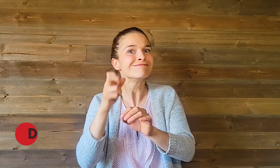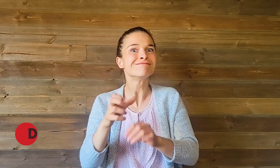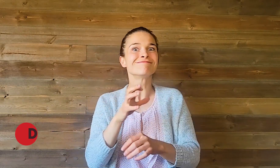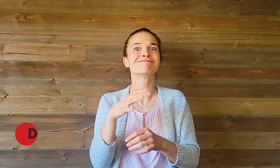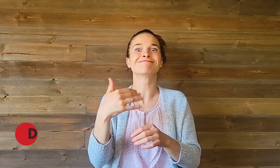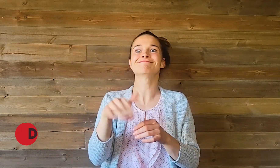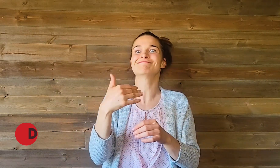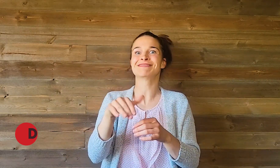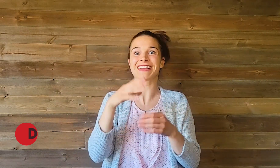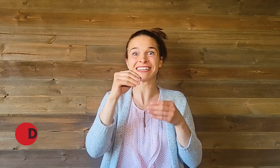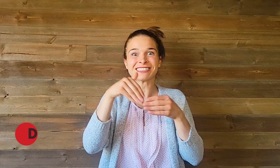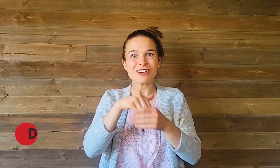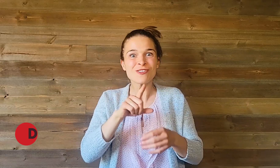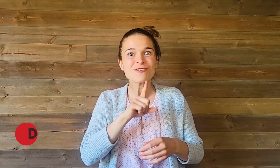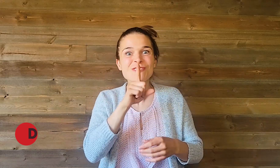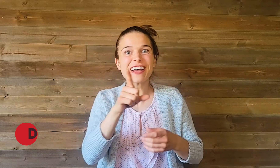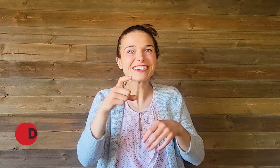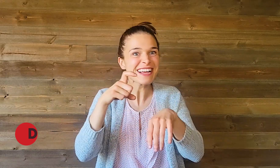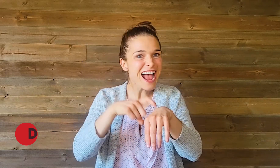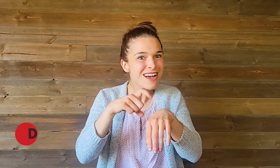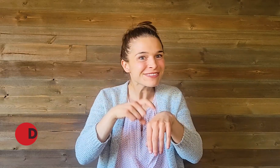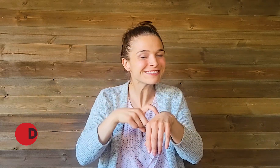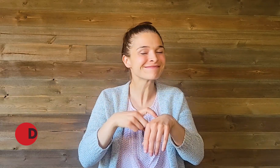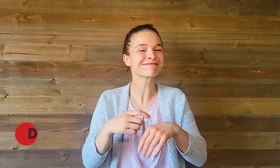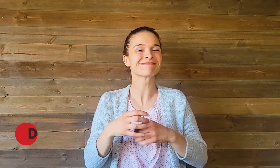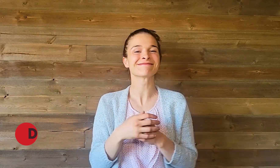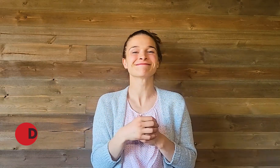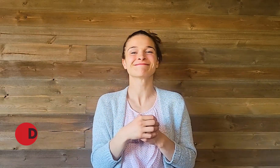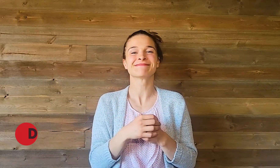and have it spoken aloud in real time to others.